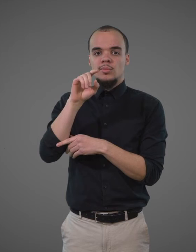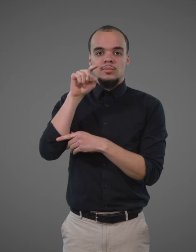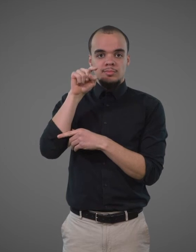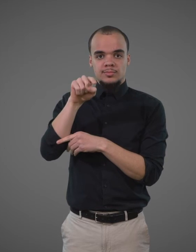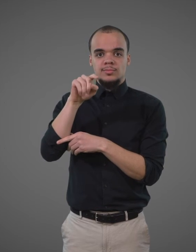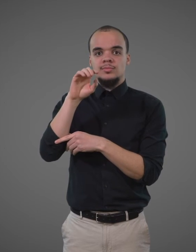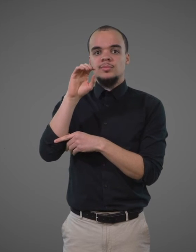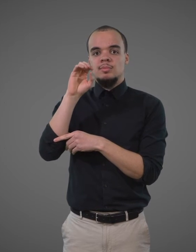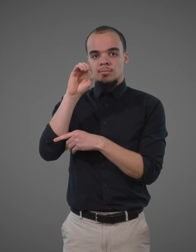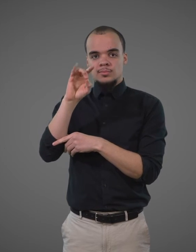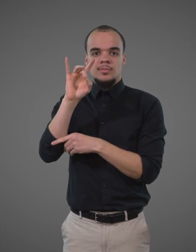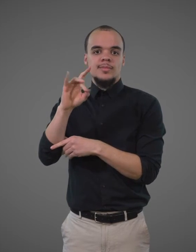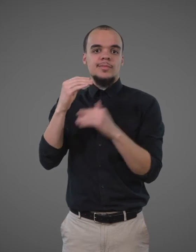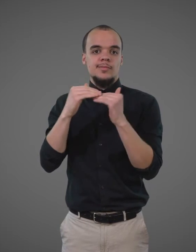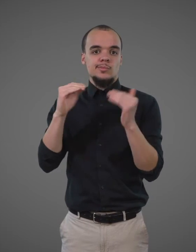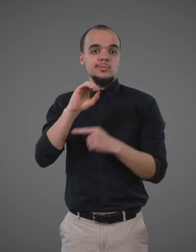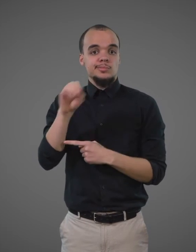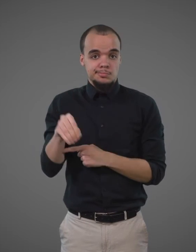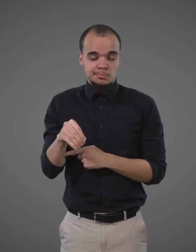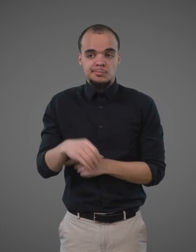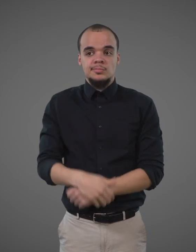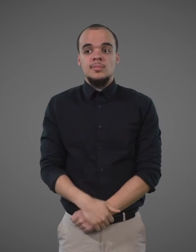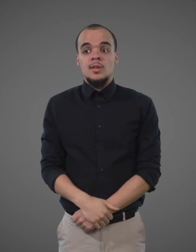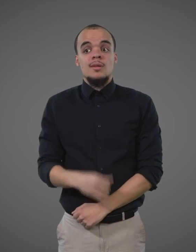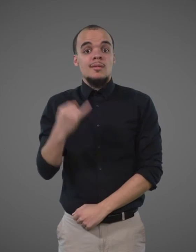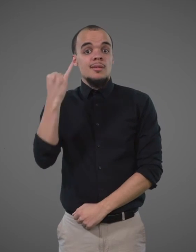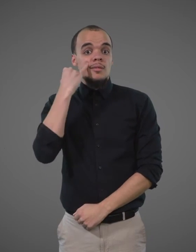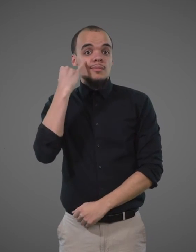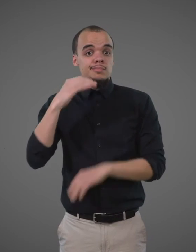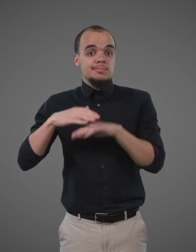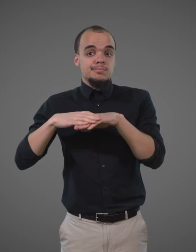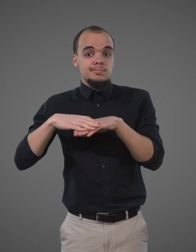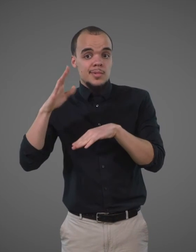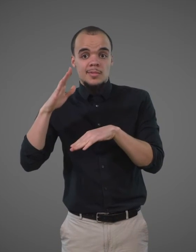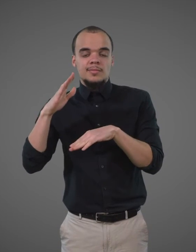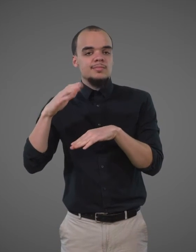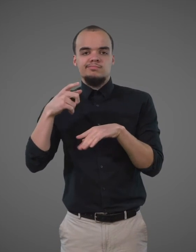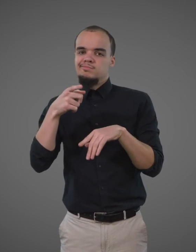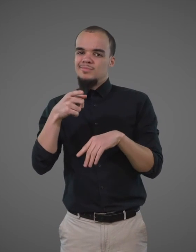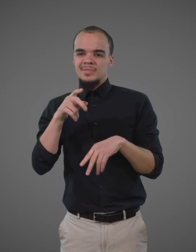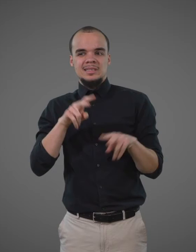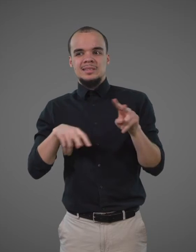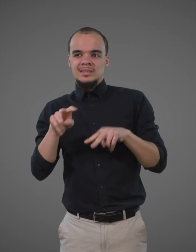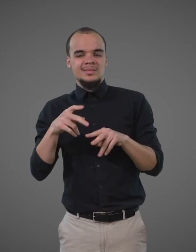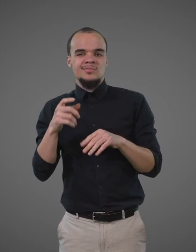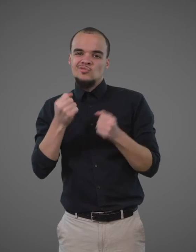In New York State that level is 0.08%. If you have above that amount of alcohol